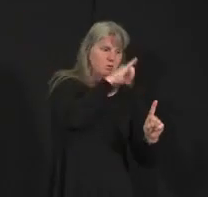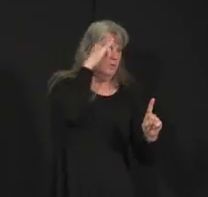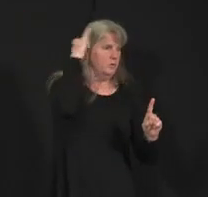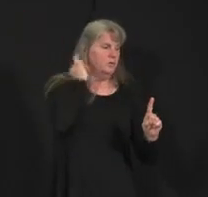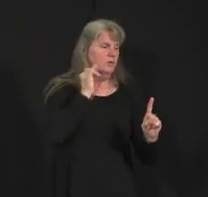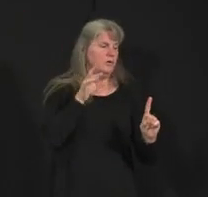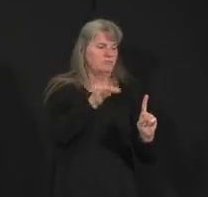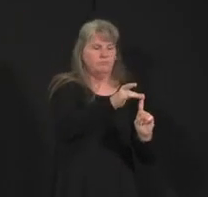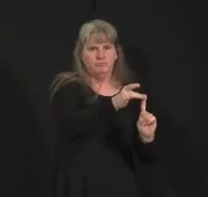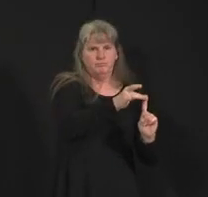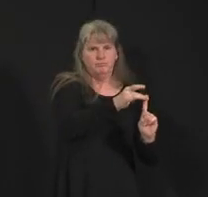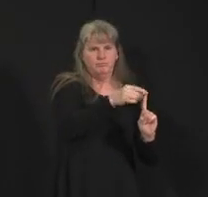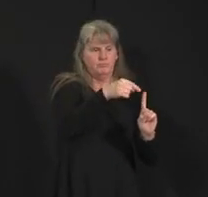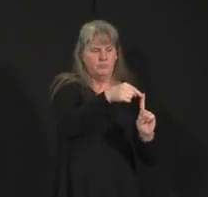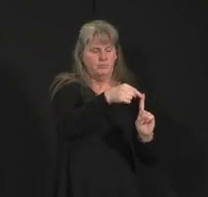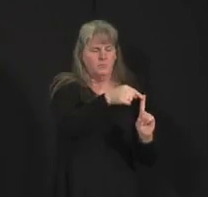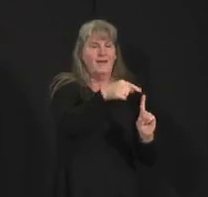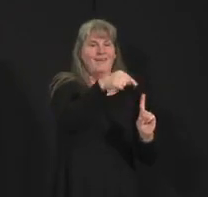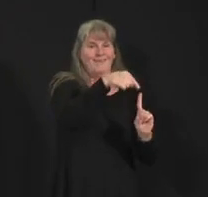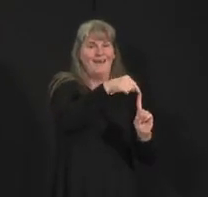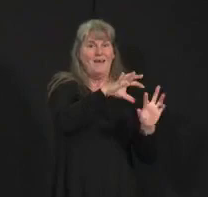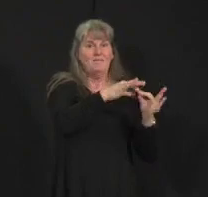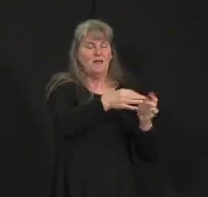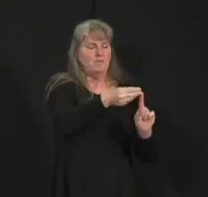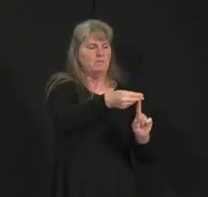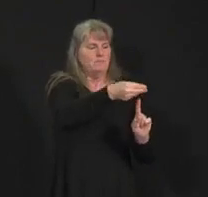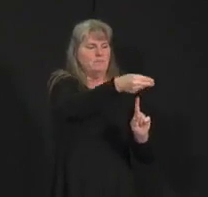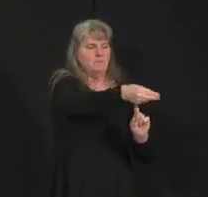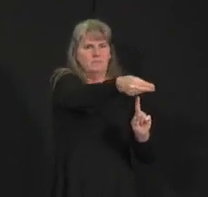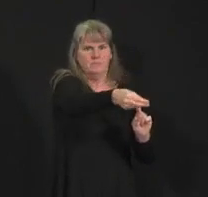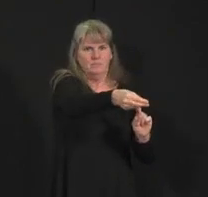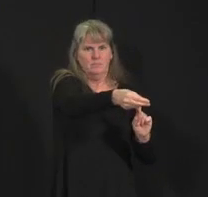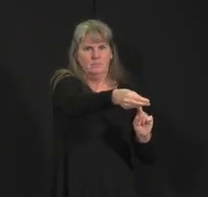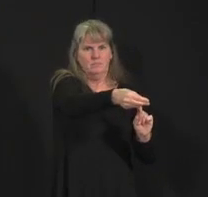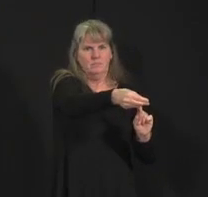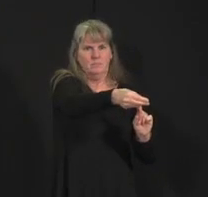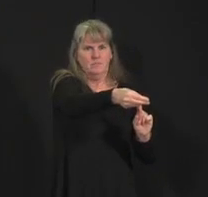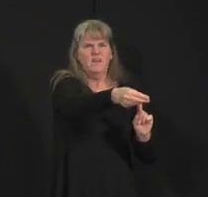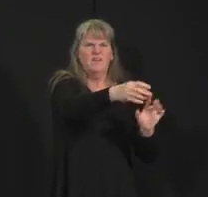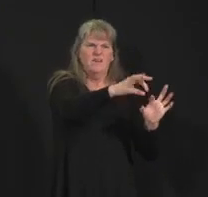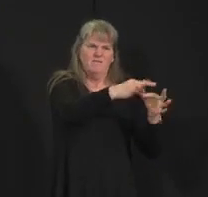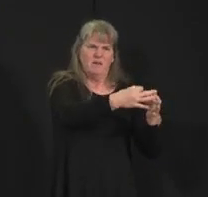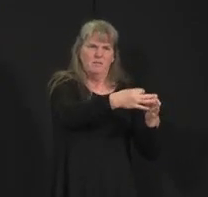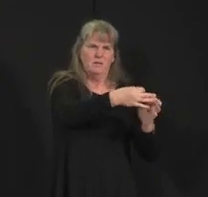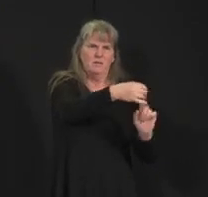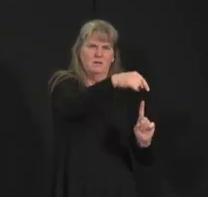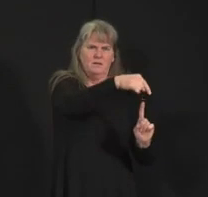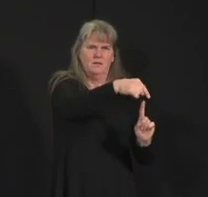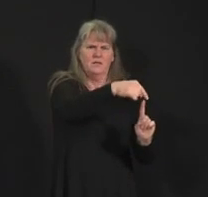travellers and then transmission within that family setting. So just to be clear, this was